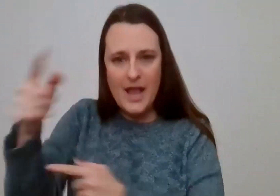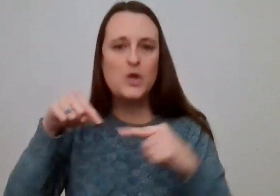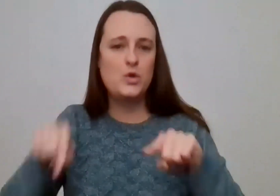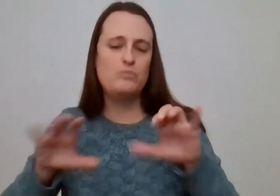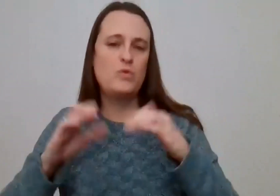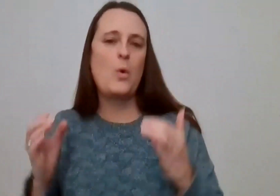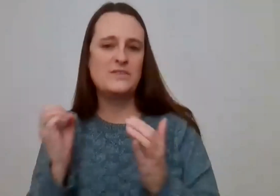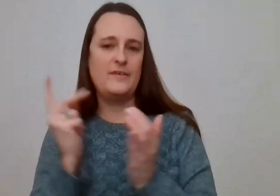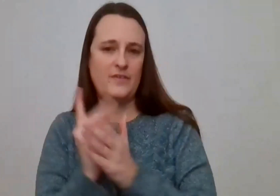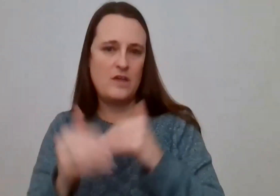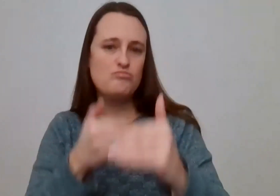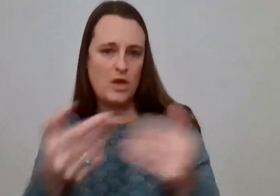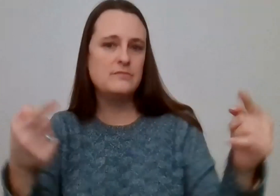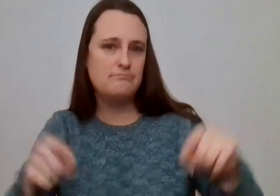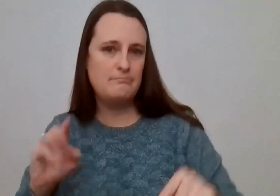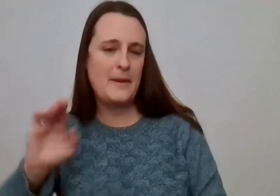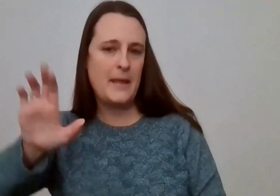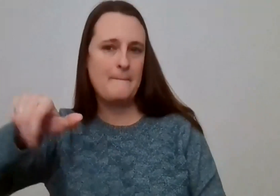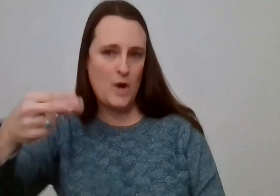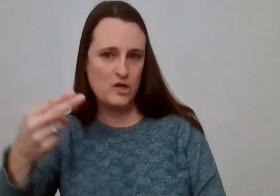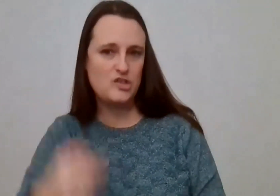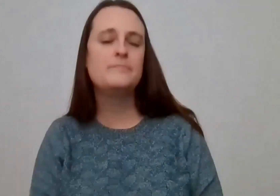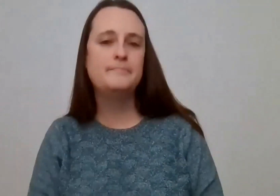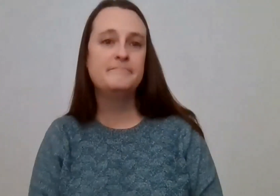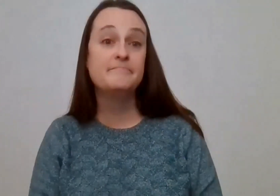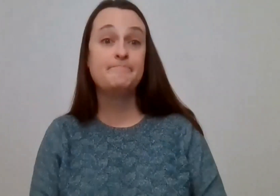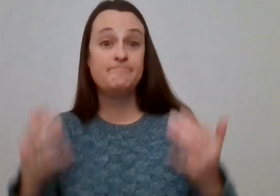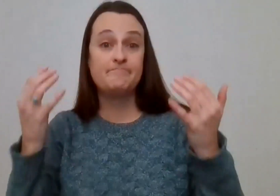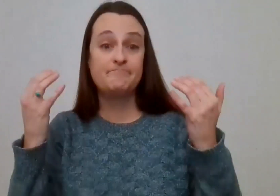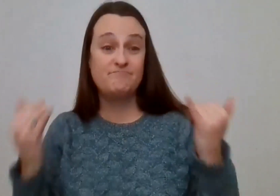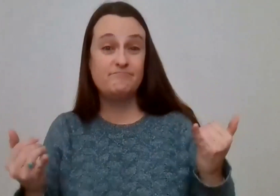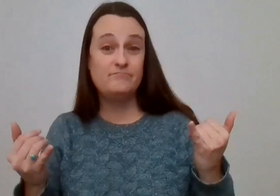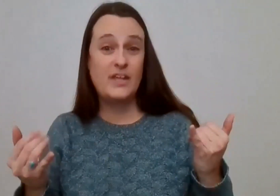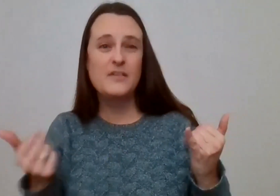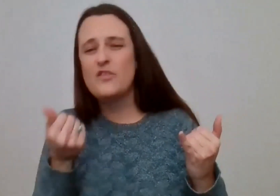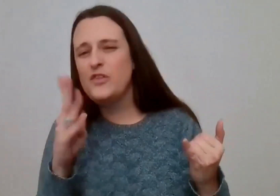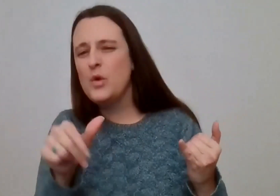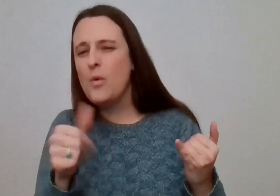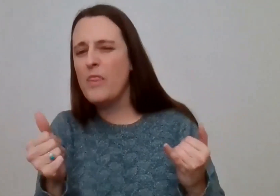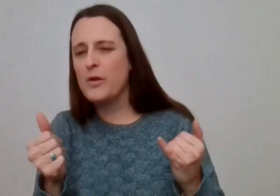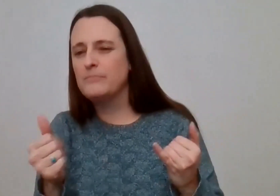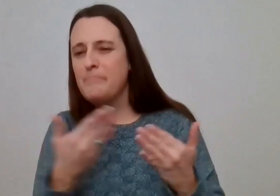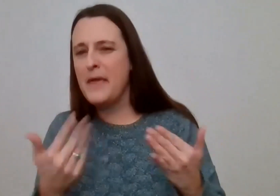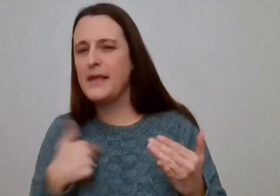complete in march with that said there are some other pieces i want to touch on that mr delaney